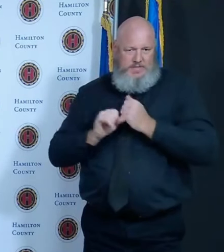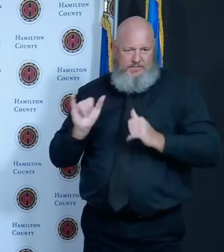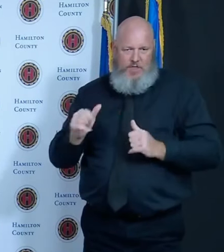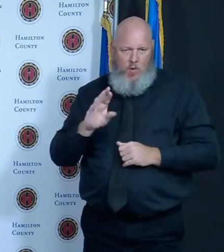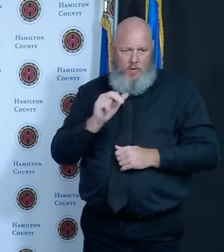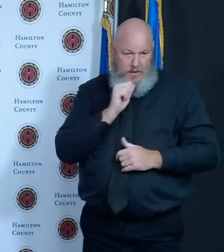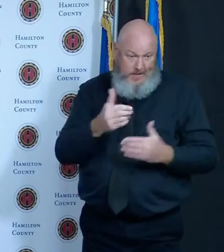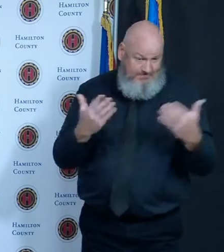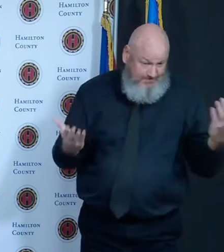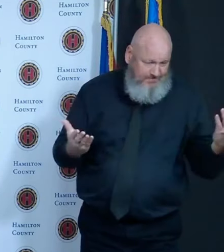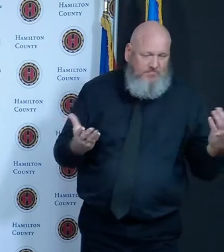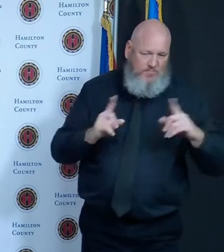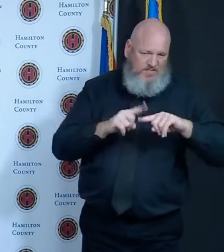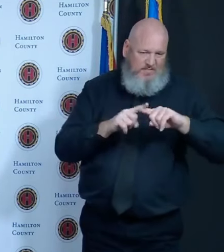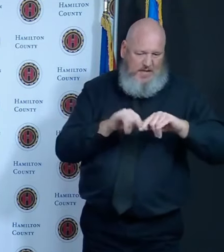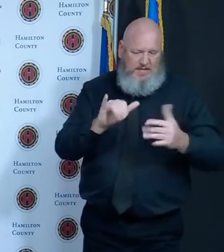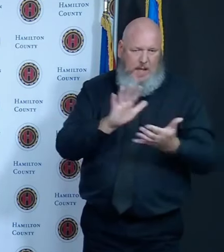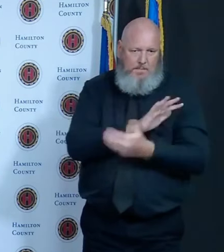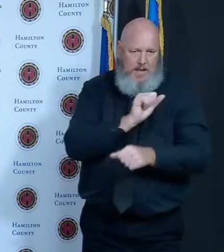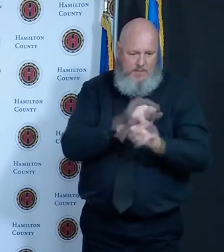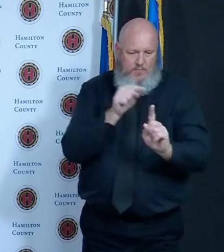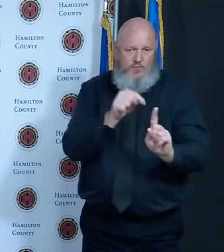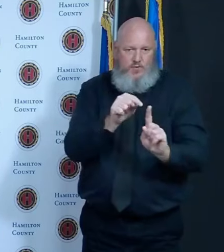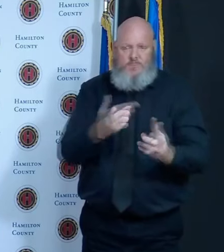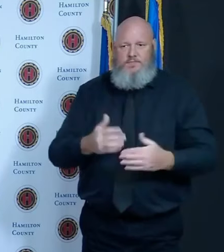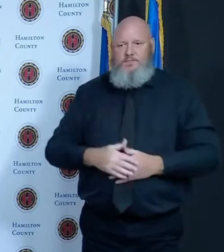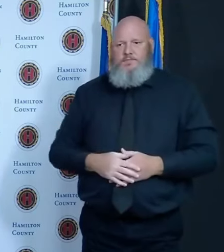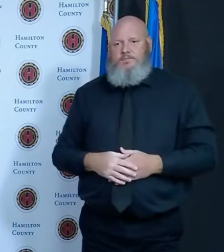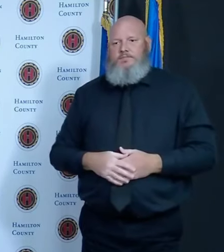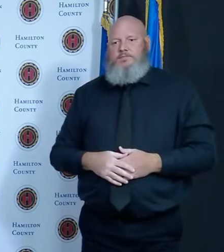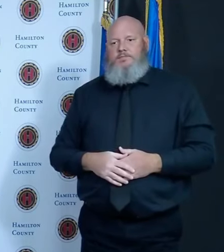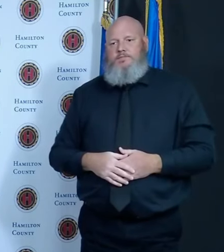mention that you know related to small businesses think about some of the